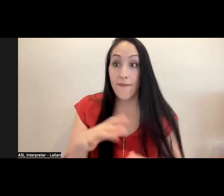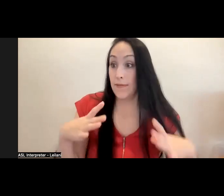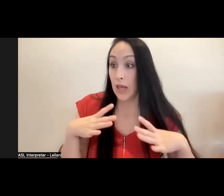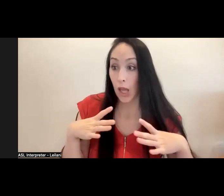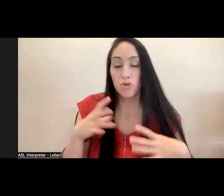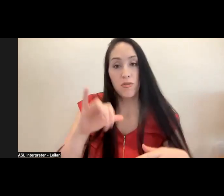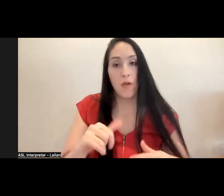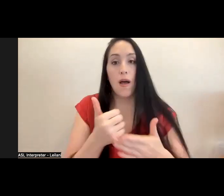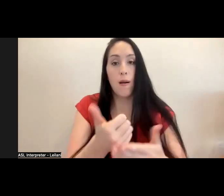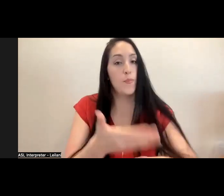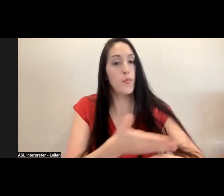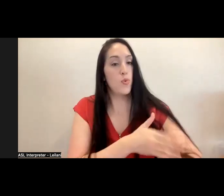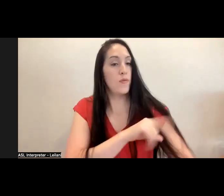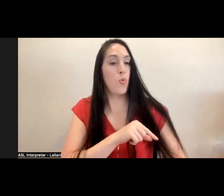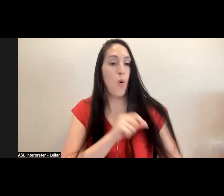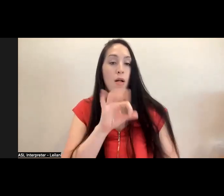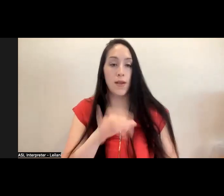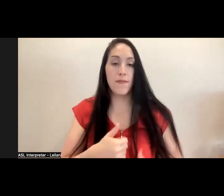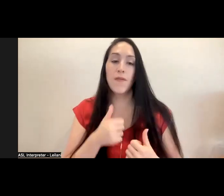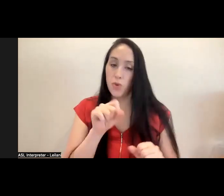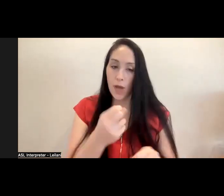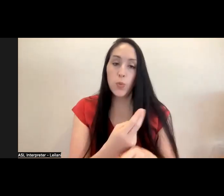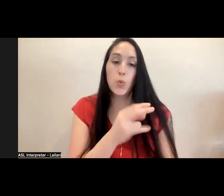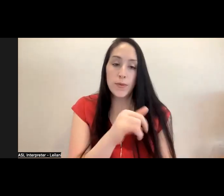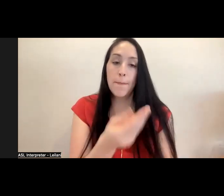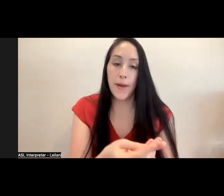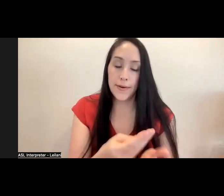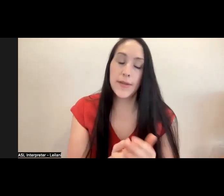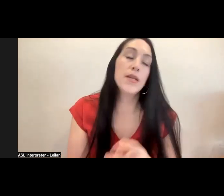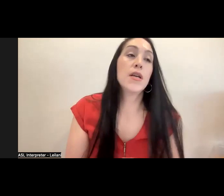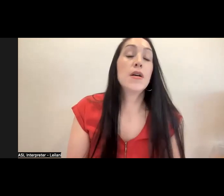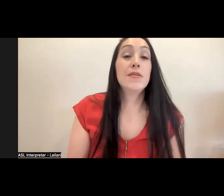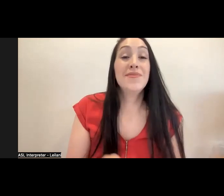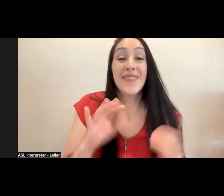11:25:51 The tricky one is giving the money with so purchasing a gift for somebody else